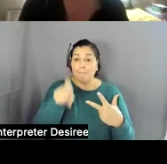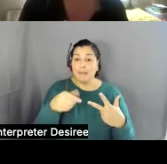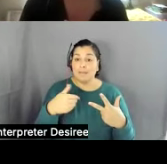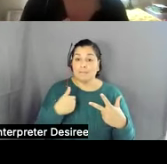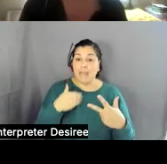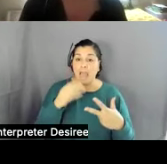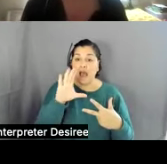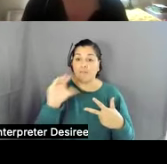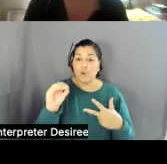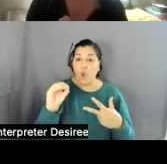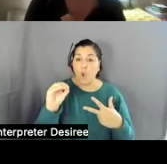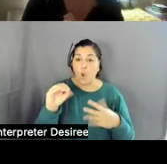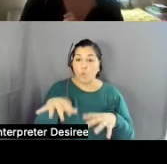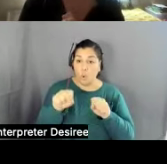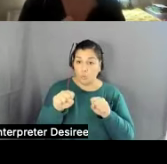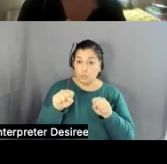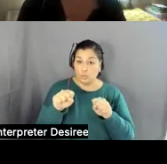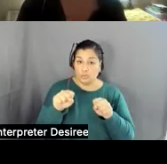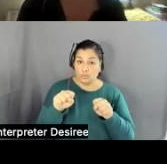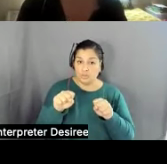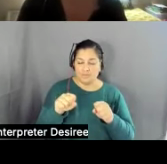I think food is probably the most.